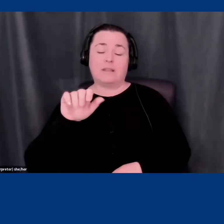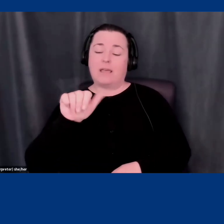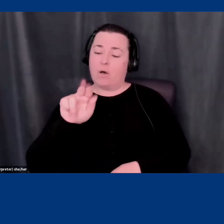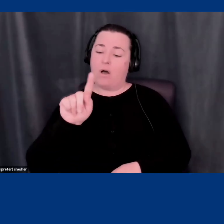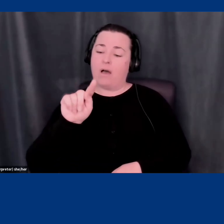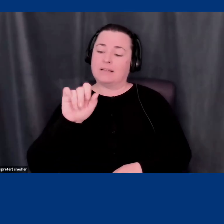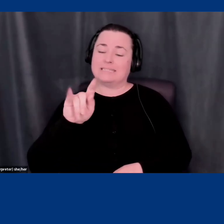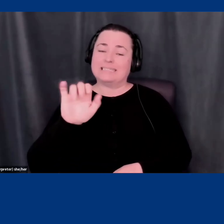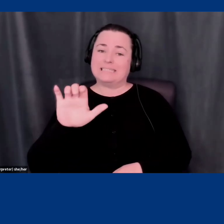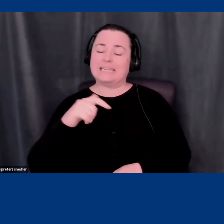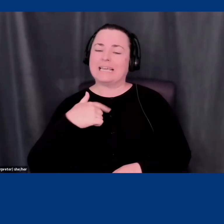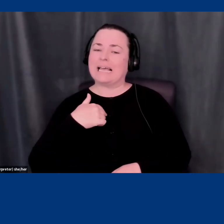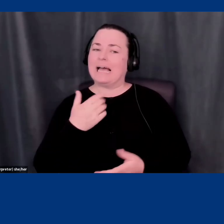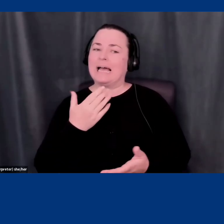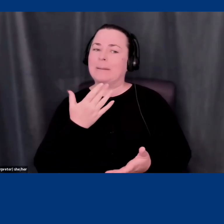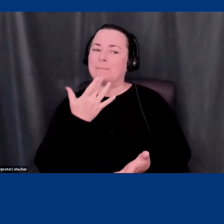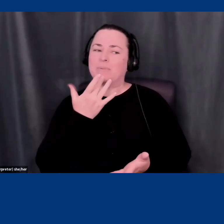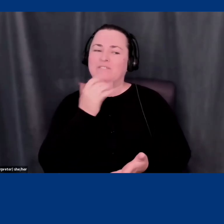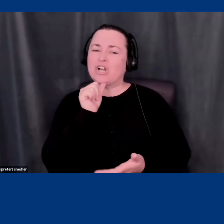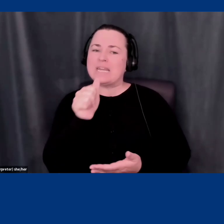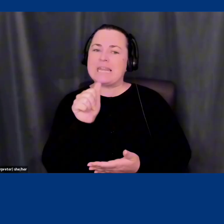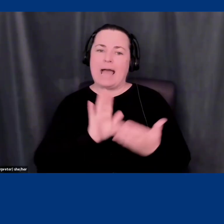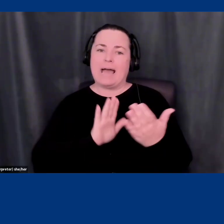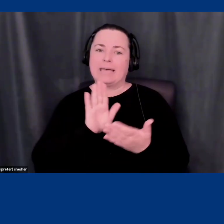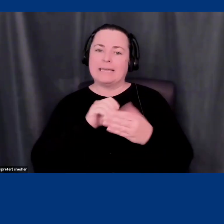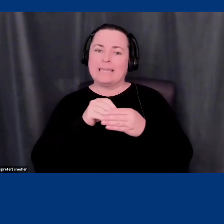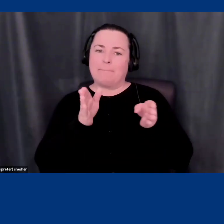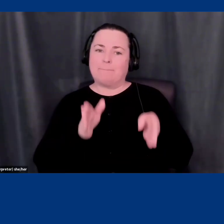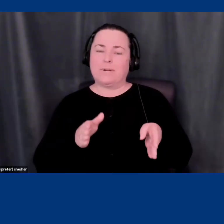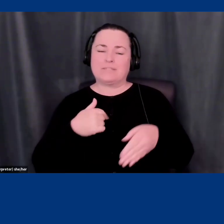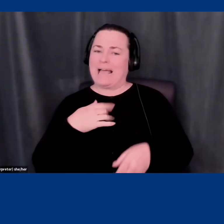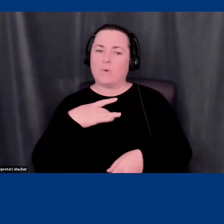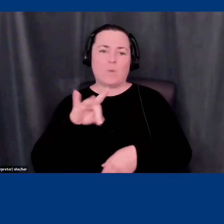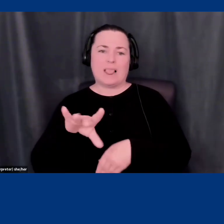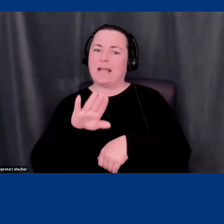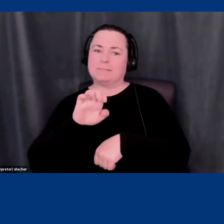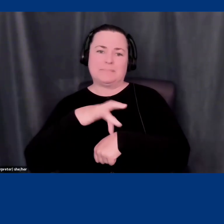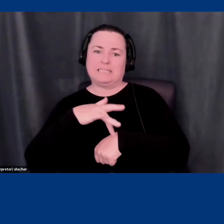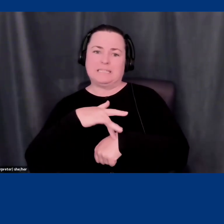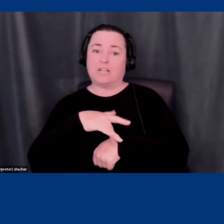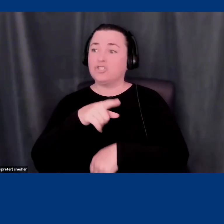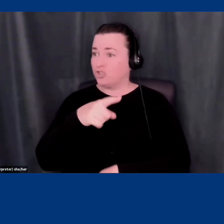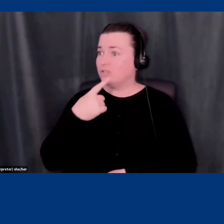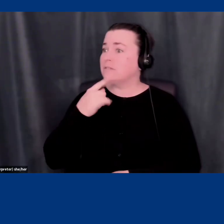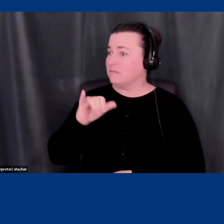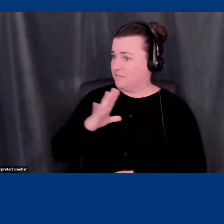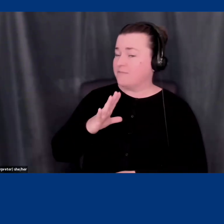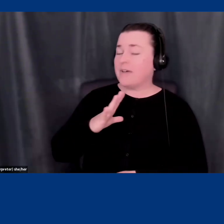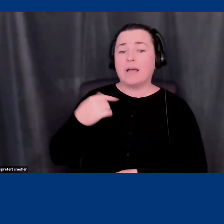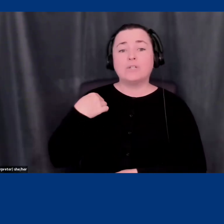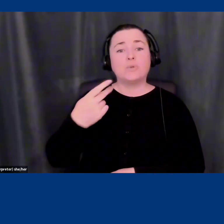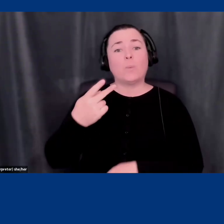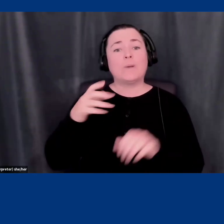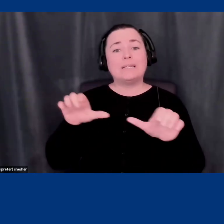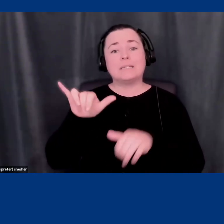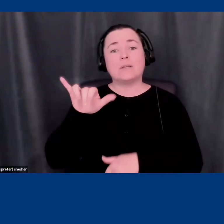I don't like to be touched." But she said "I can work with that." So we did yoga online. She helped